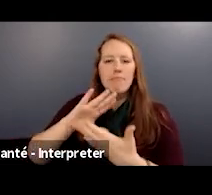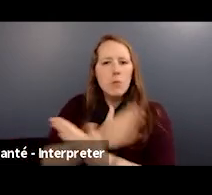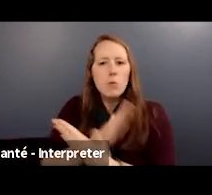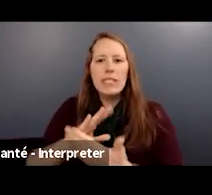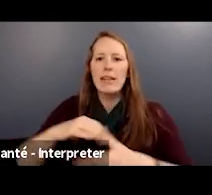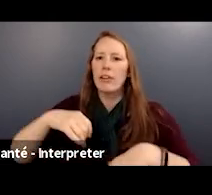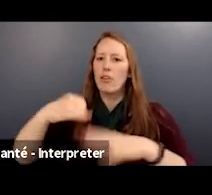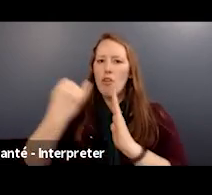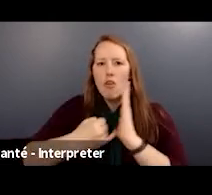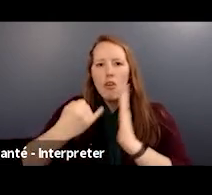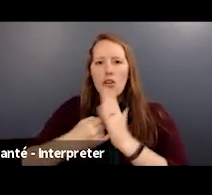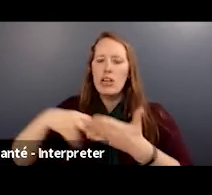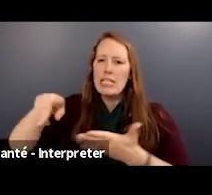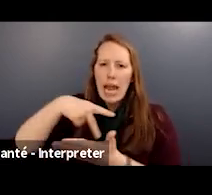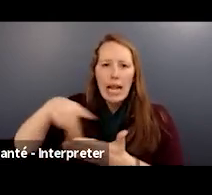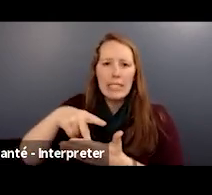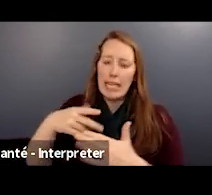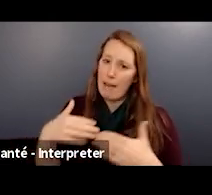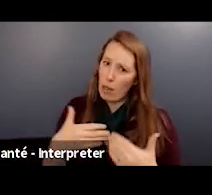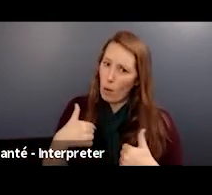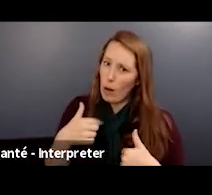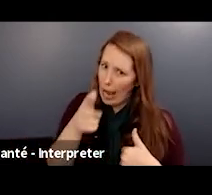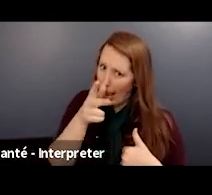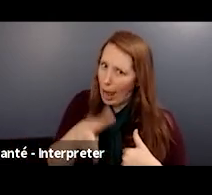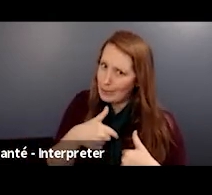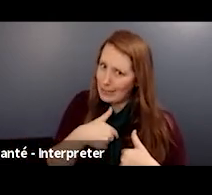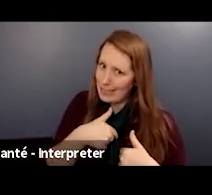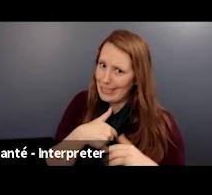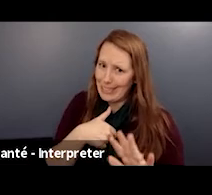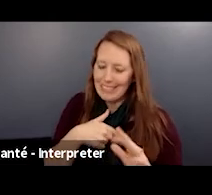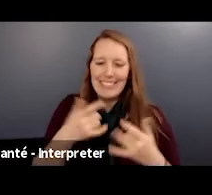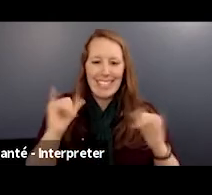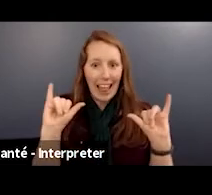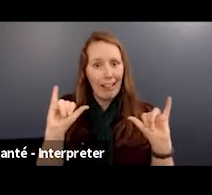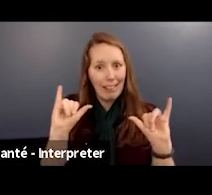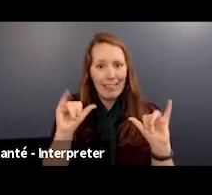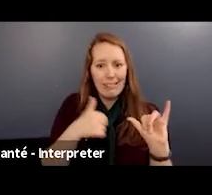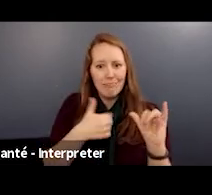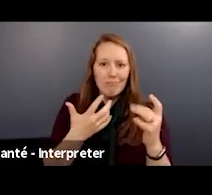dancing, even though I was horrible at it. I still tried to 1, 2 step in my wheelchair.